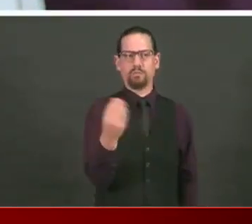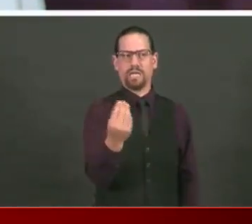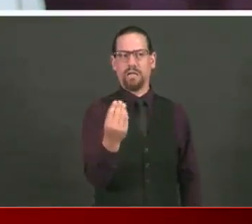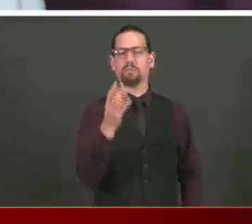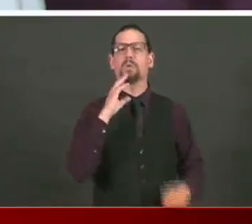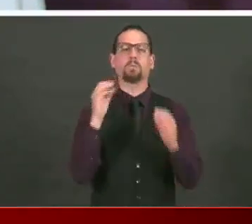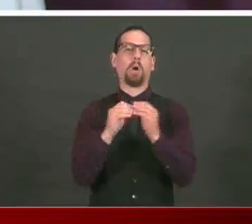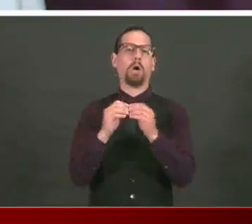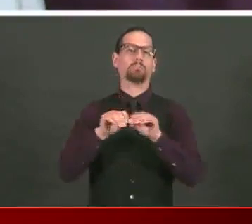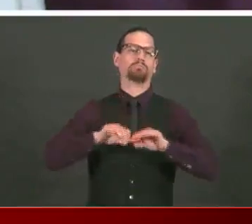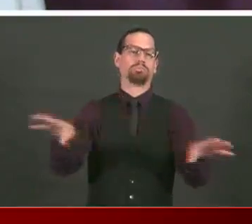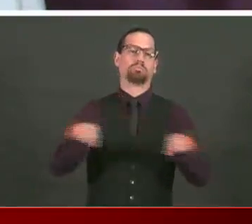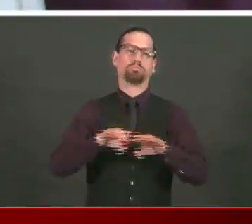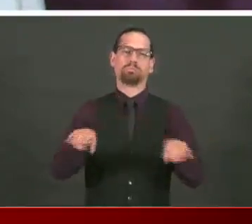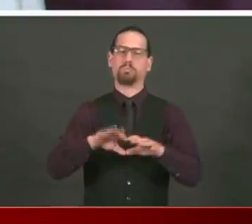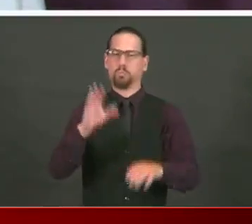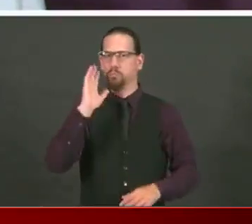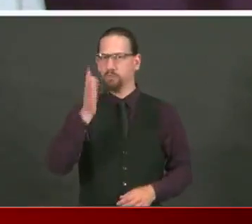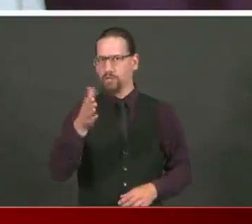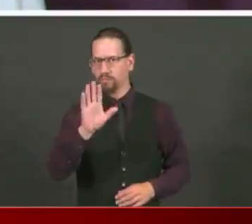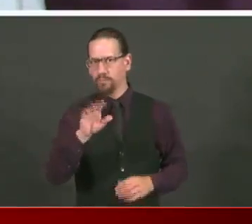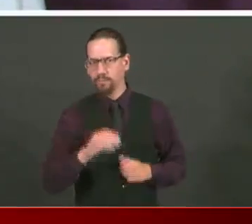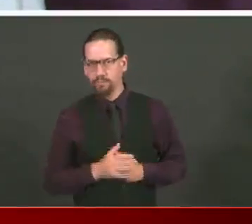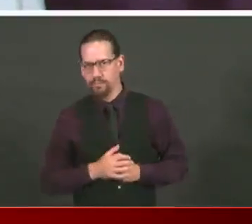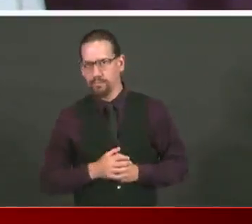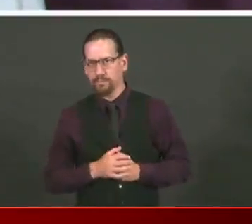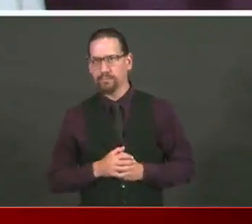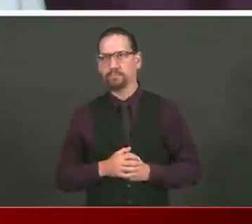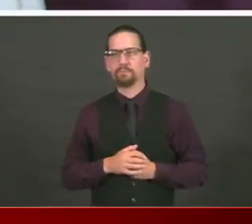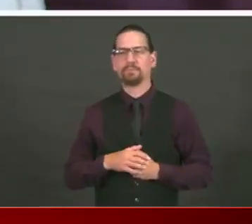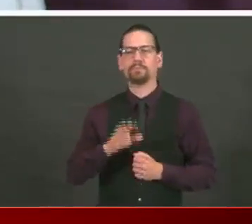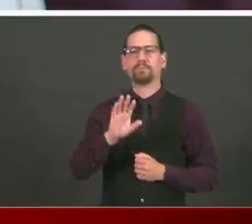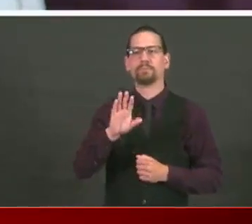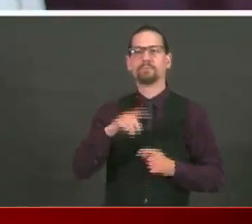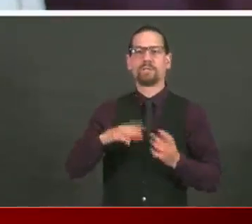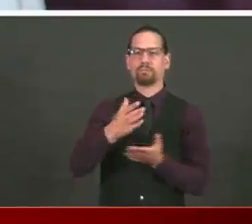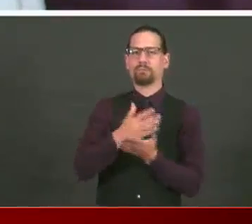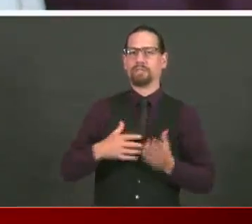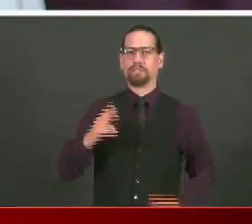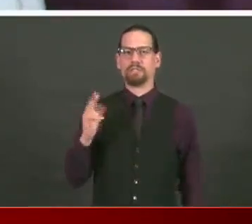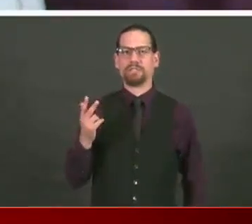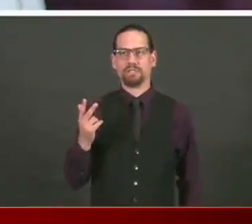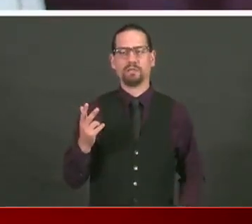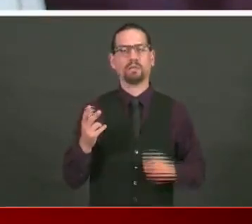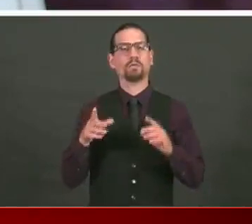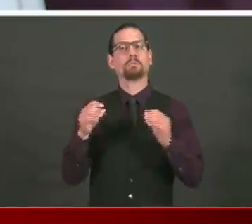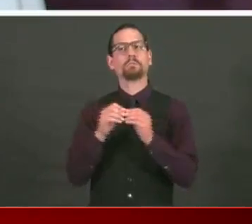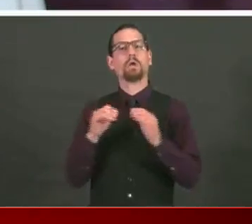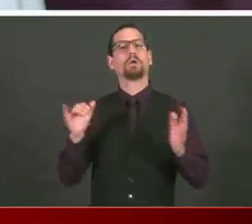AT REOPENINGRI.COM. AS WE OPEN PHASE THREE WE ARE